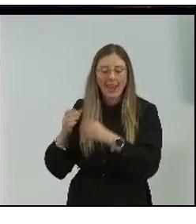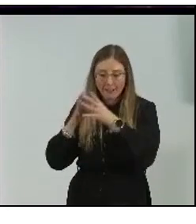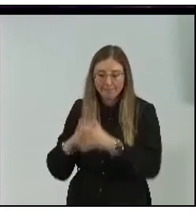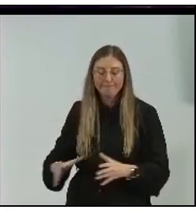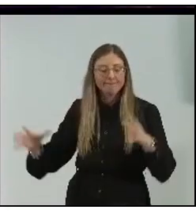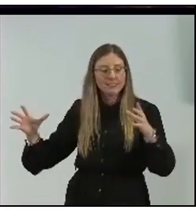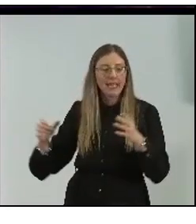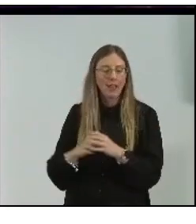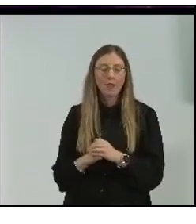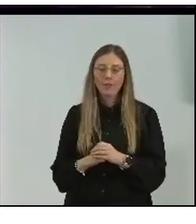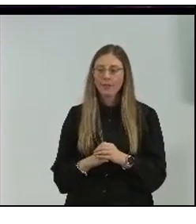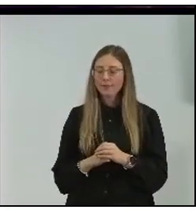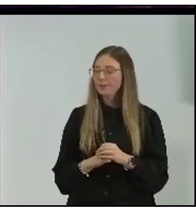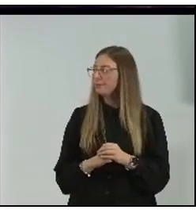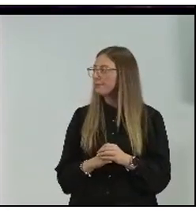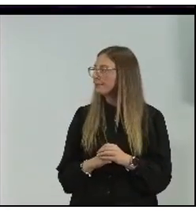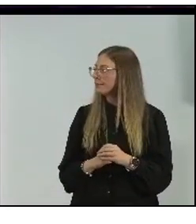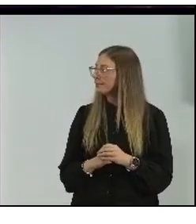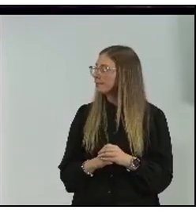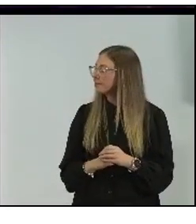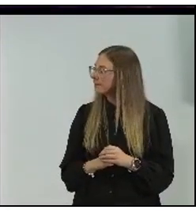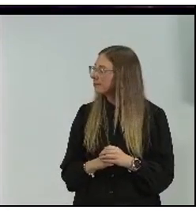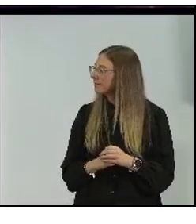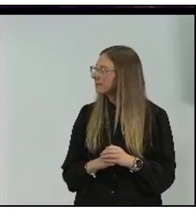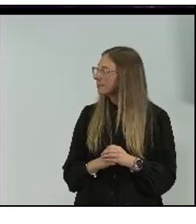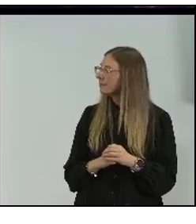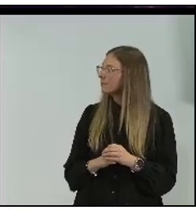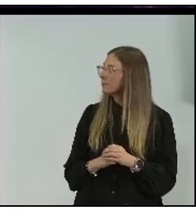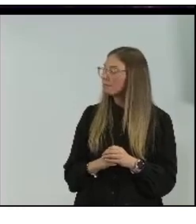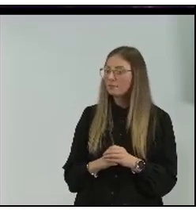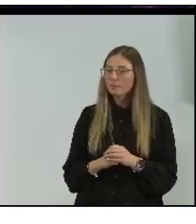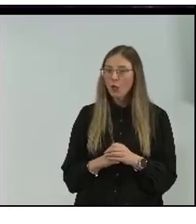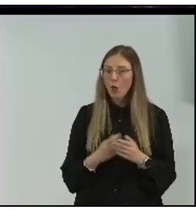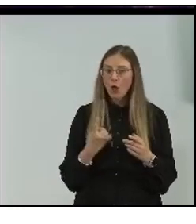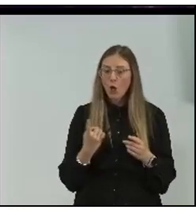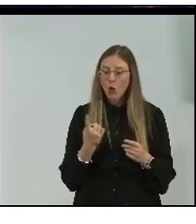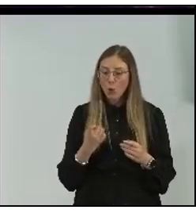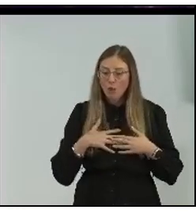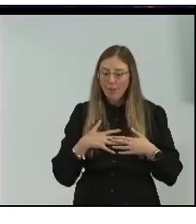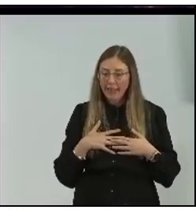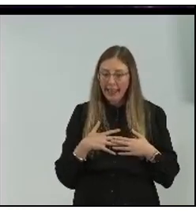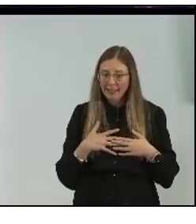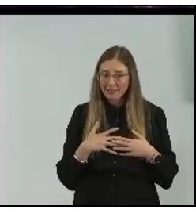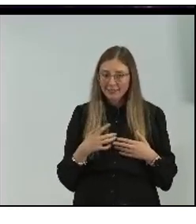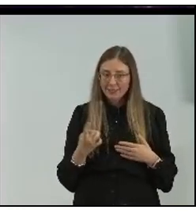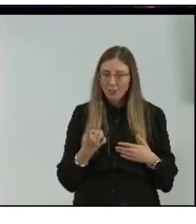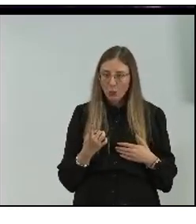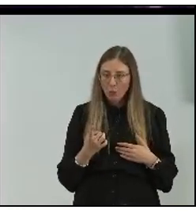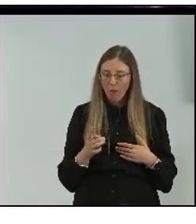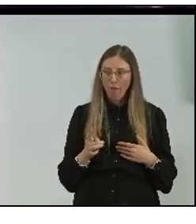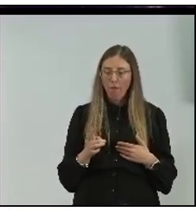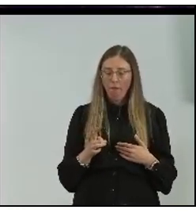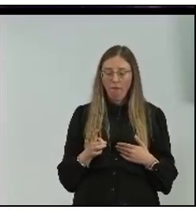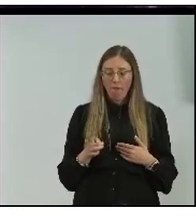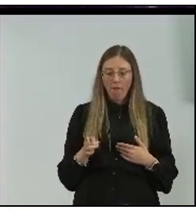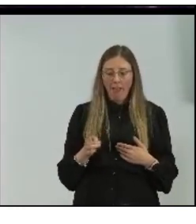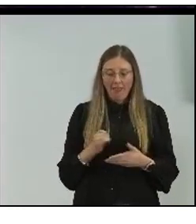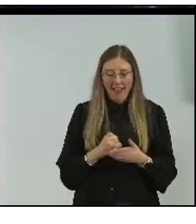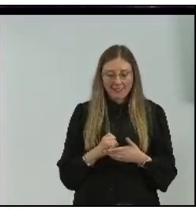How much of that is winning hearts and minds and how much it was actually, no, that's not done. You've got to send it back. There's a little bit of carrot